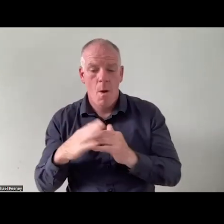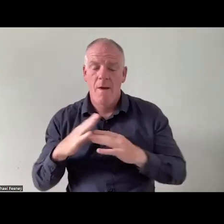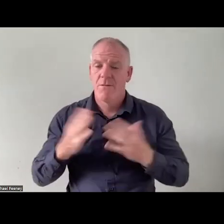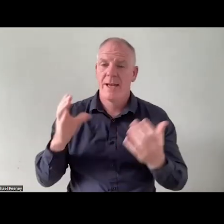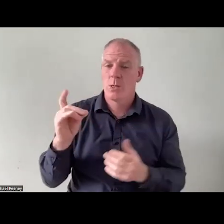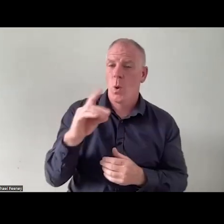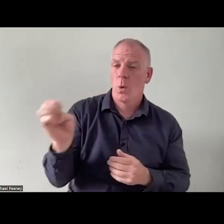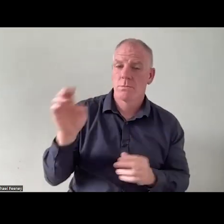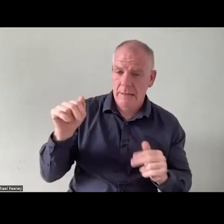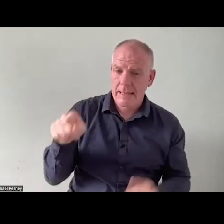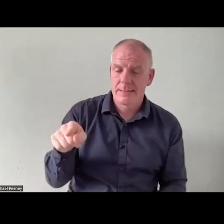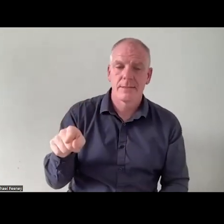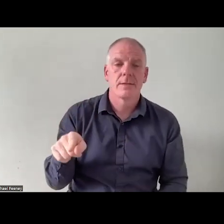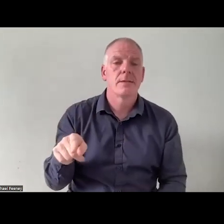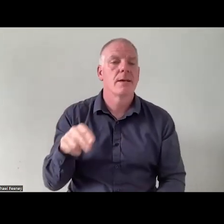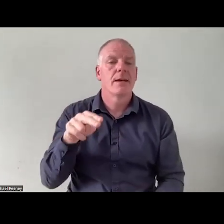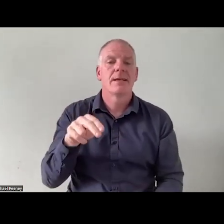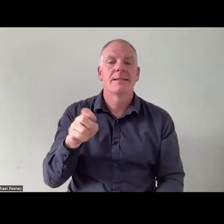So, basically, you can NaviLens anywhere.